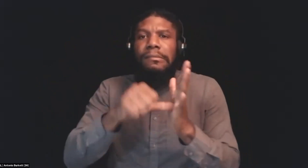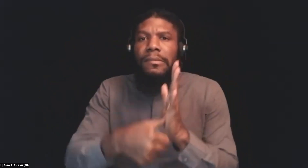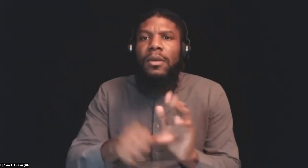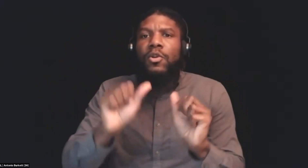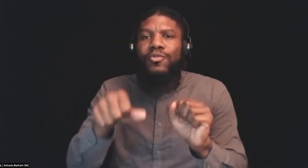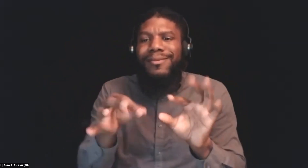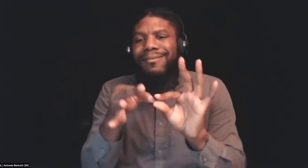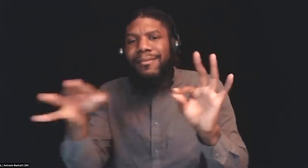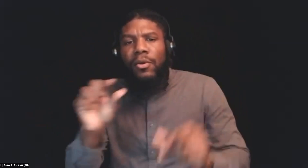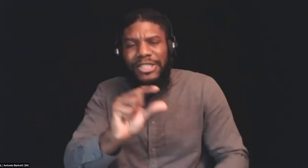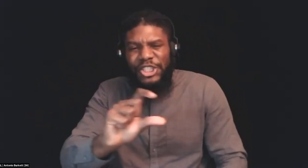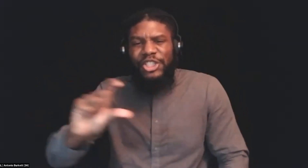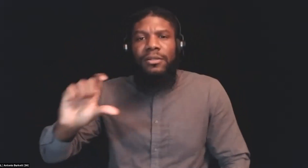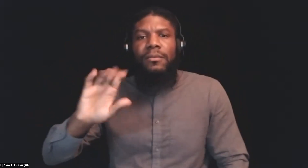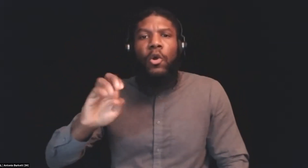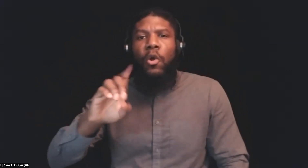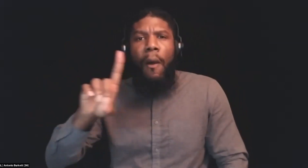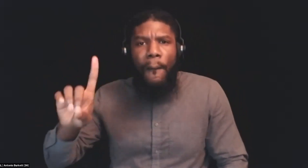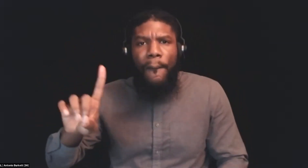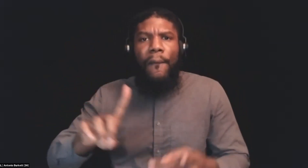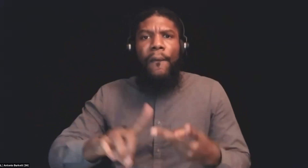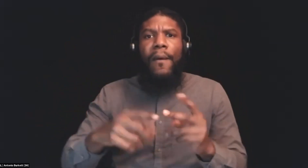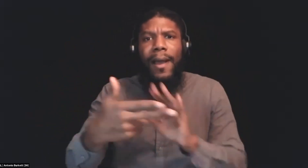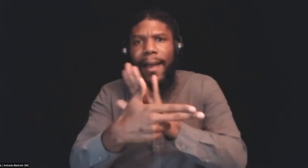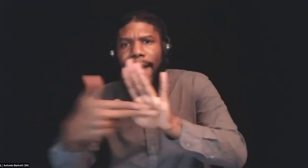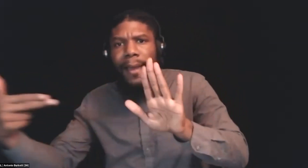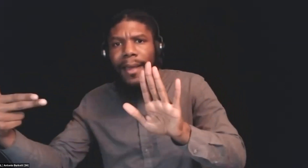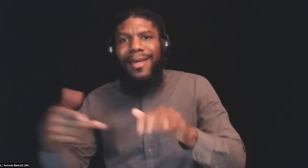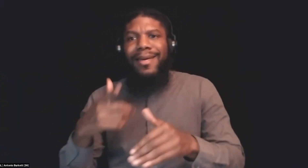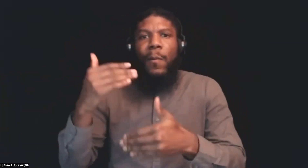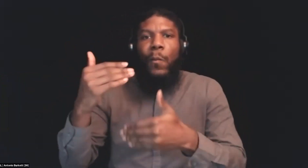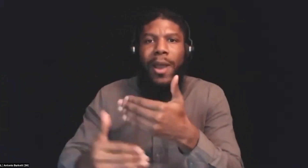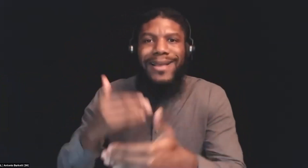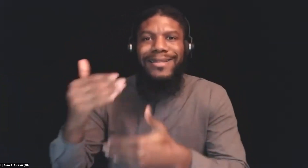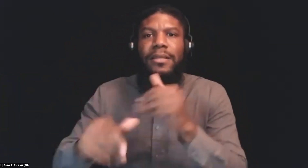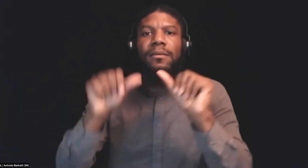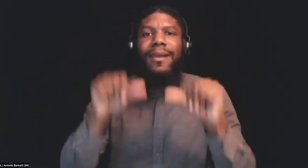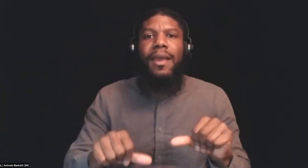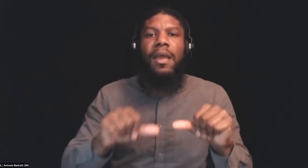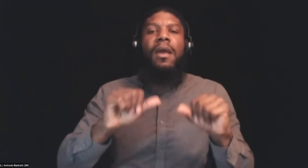The process of online consulting is necessarily multimodal -- you're using the audio and the